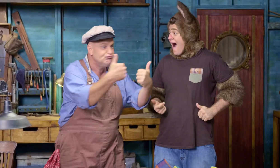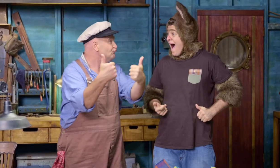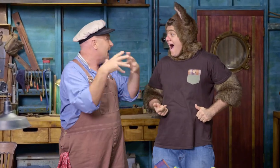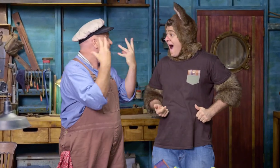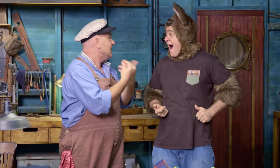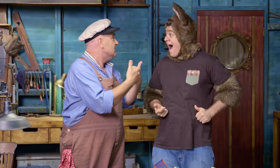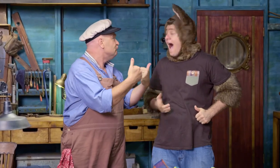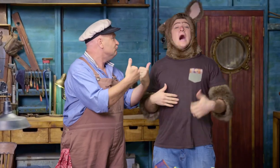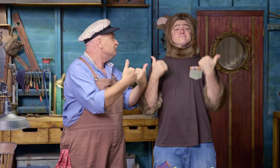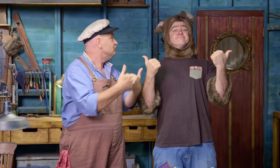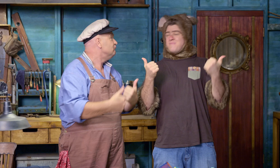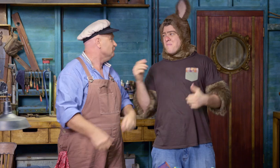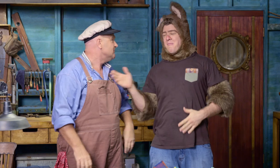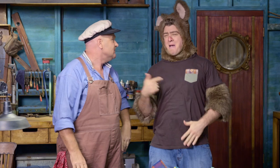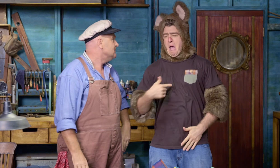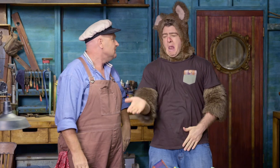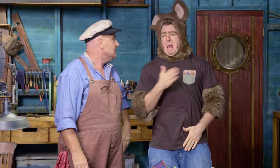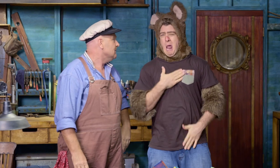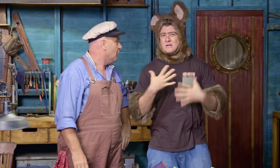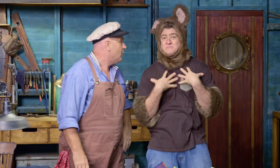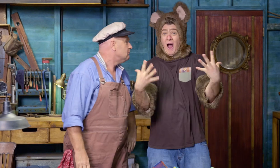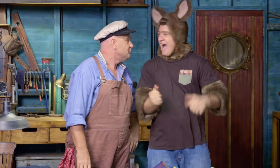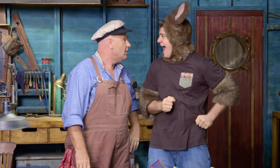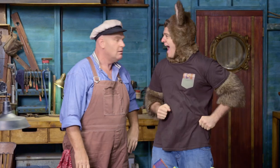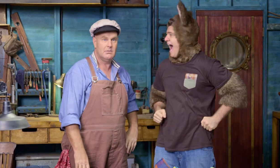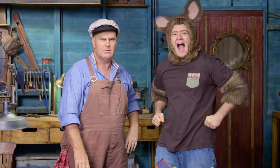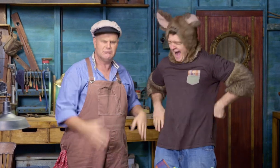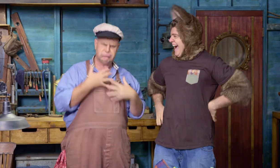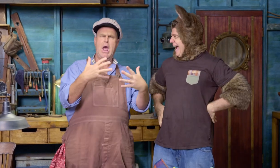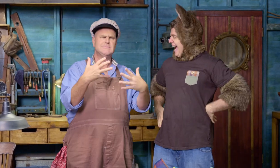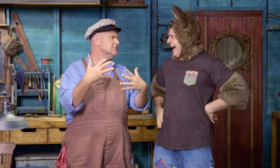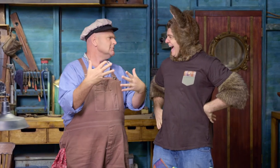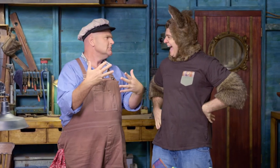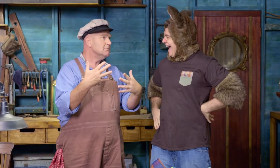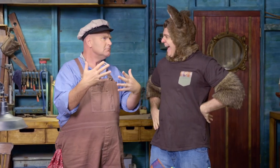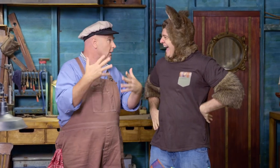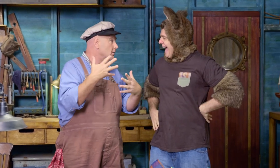How are things with you? Oh, good, thanks. Oh, and I like surprises. Surprises?